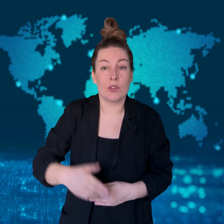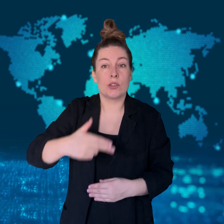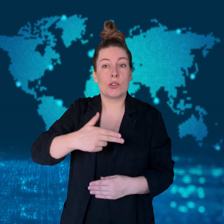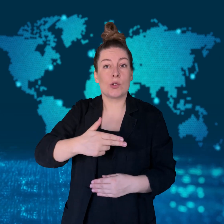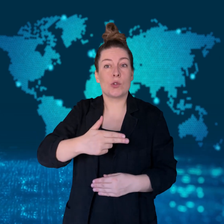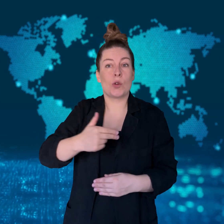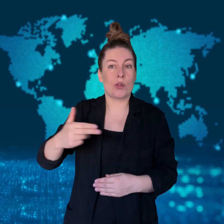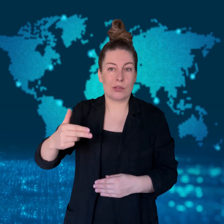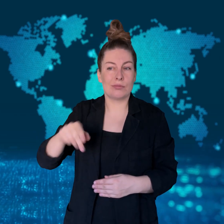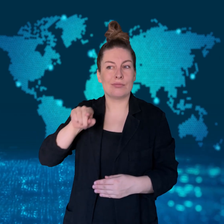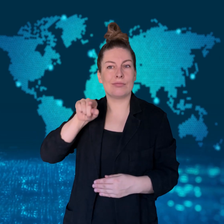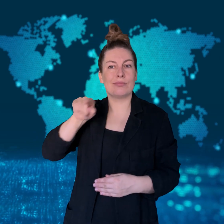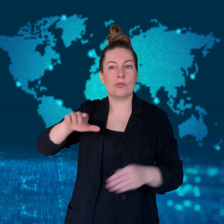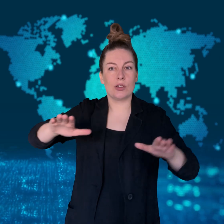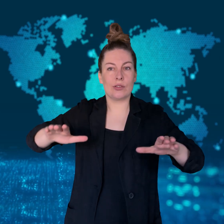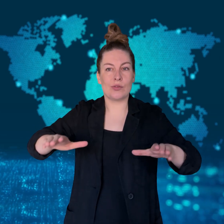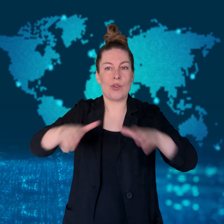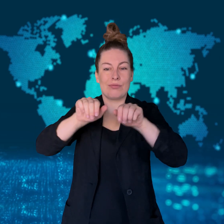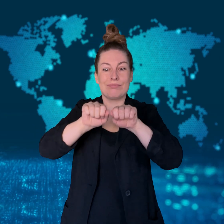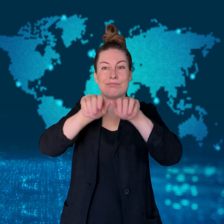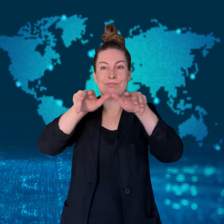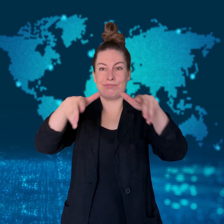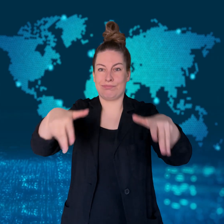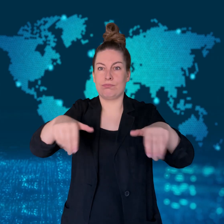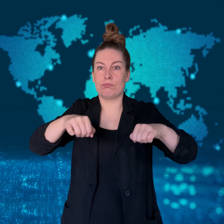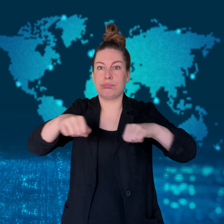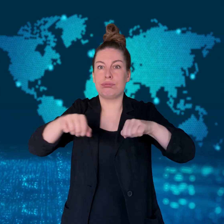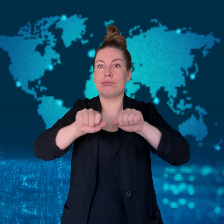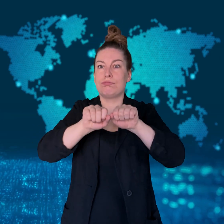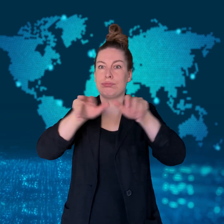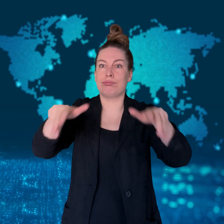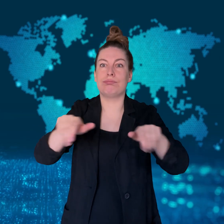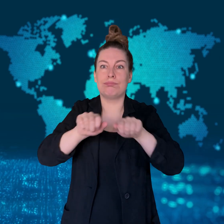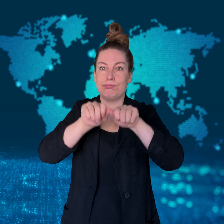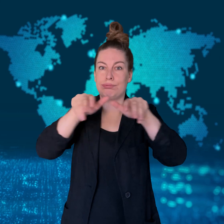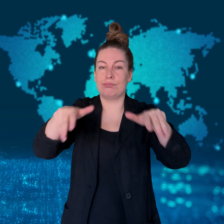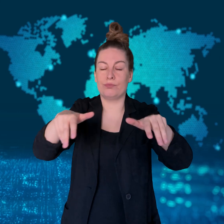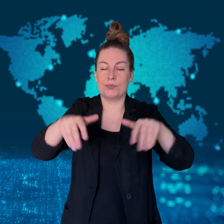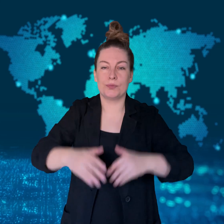Volcano eruptions